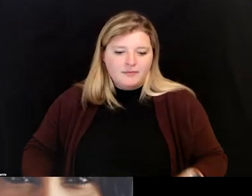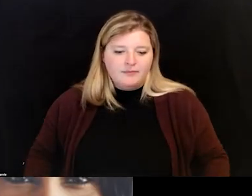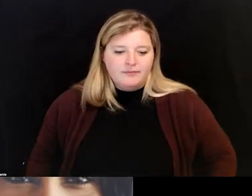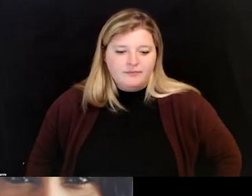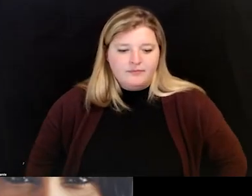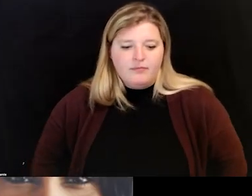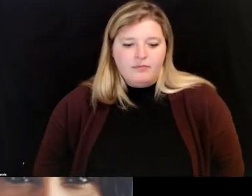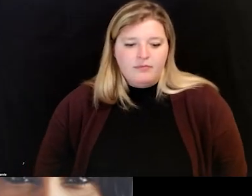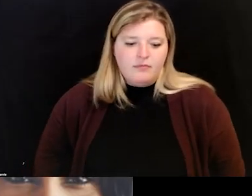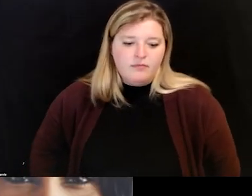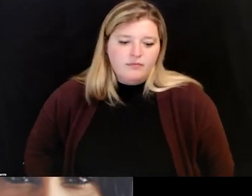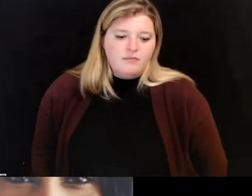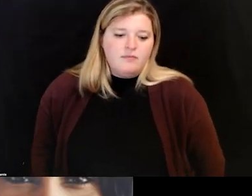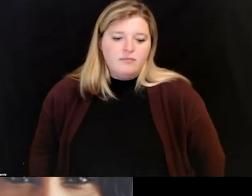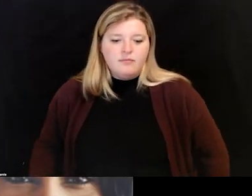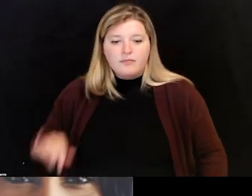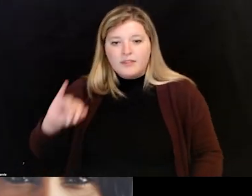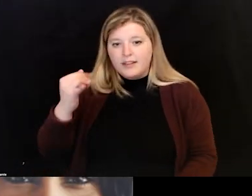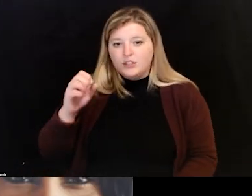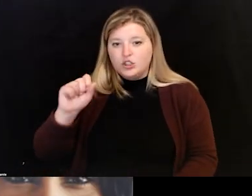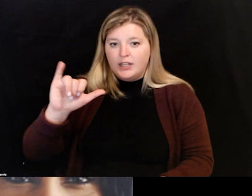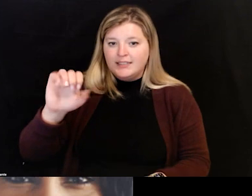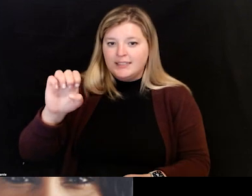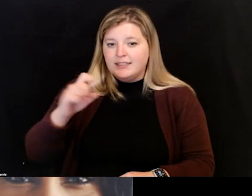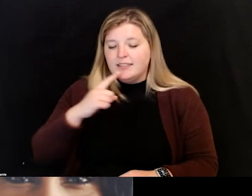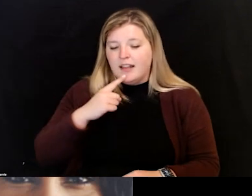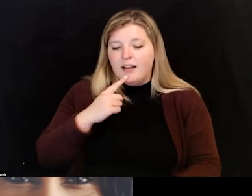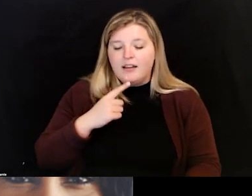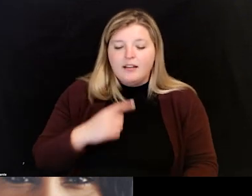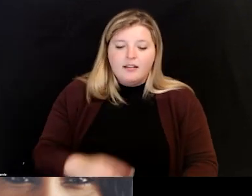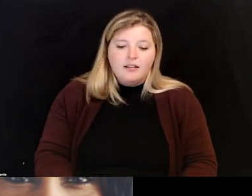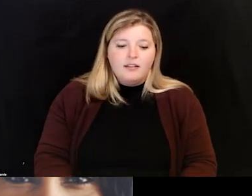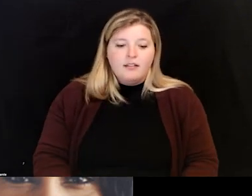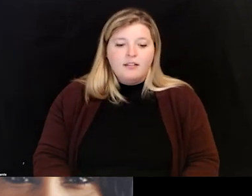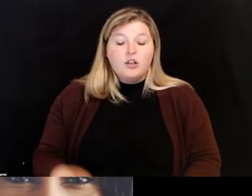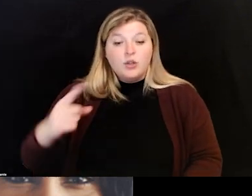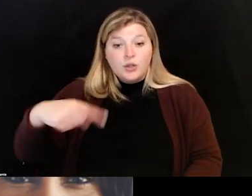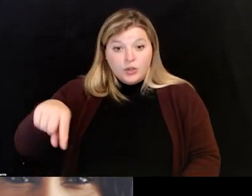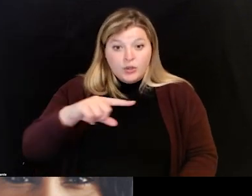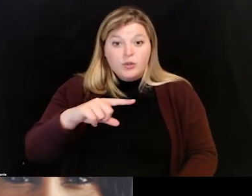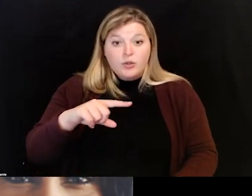[Jessica] As we've shared today, with a little know-how, you as a creator of visual materials